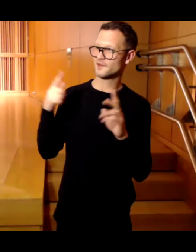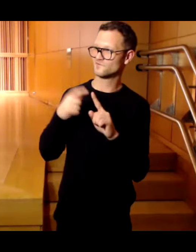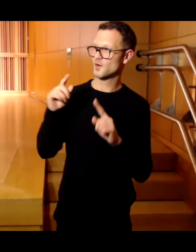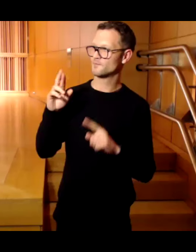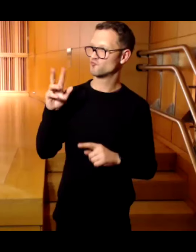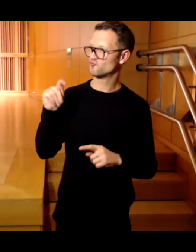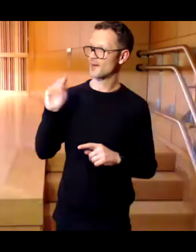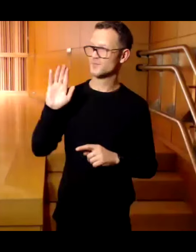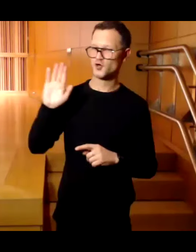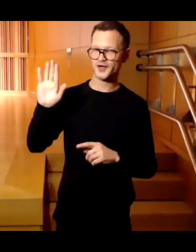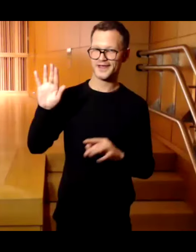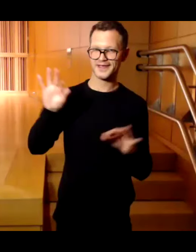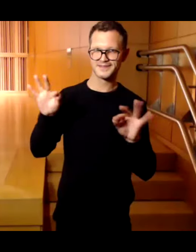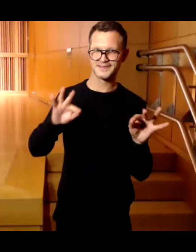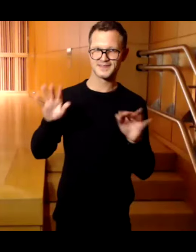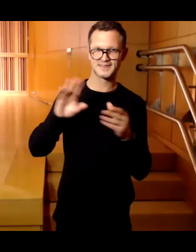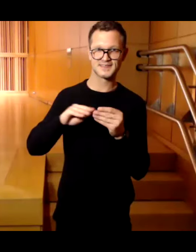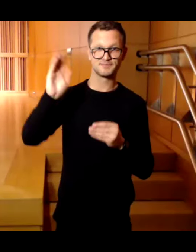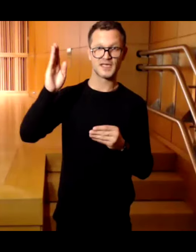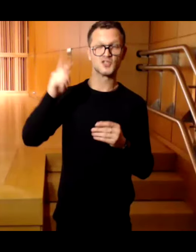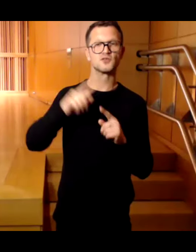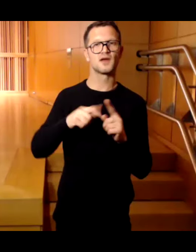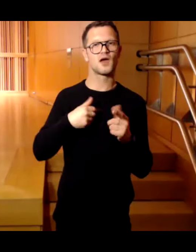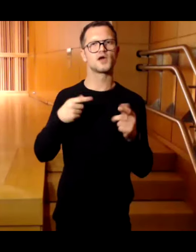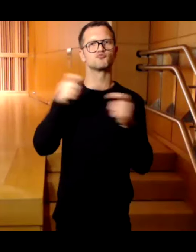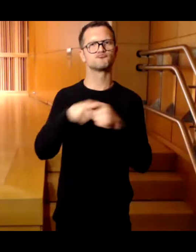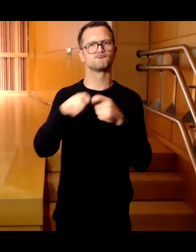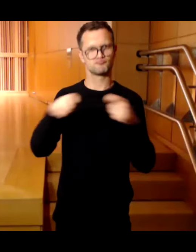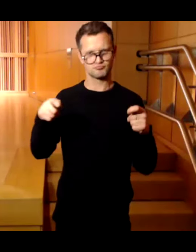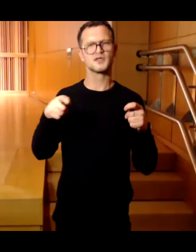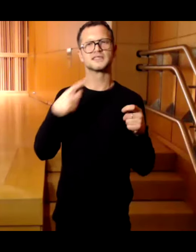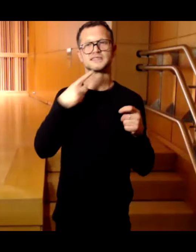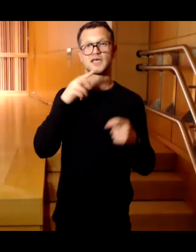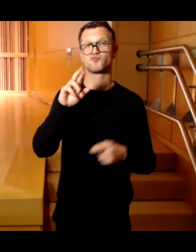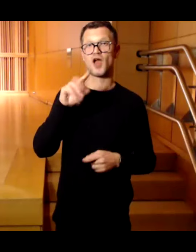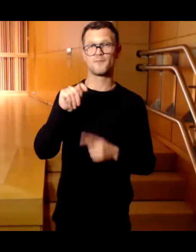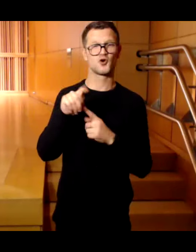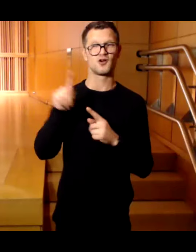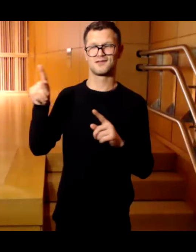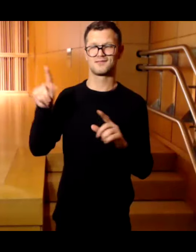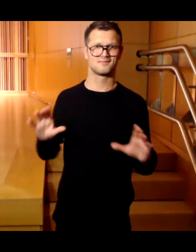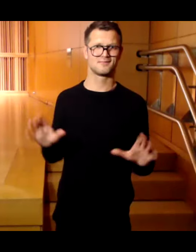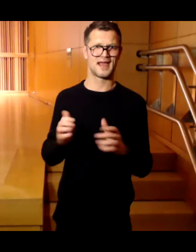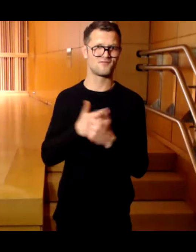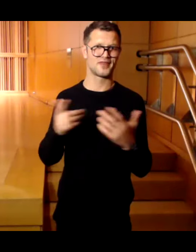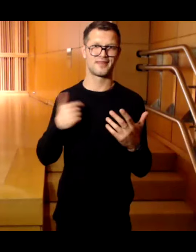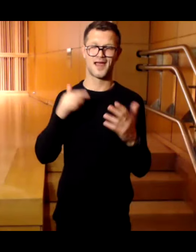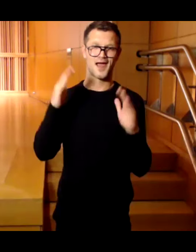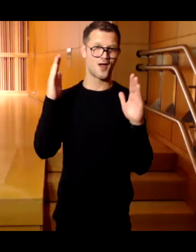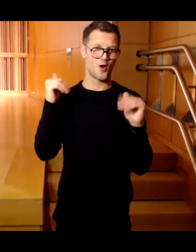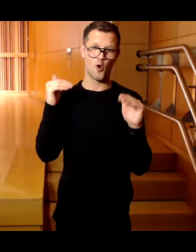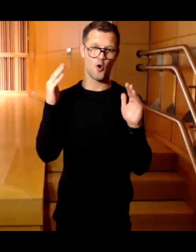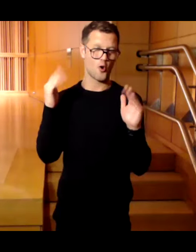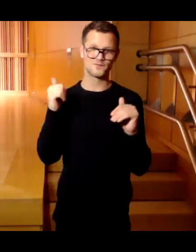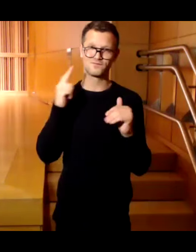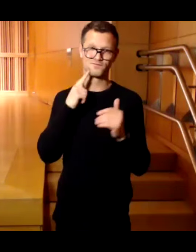Ouvre. I want to conclude by saying that Robert has been everything I could have hoped for in a dissertation advisor and going and more.